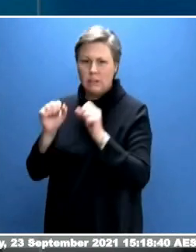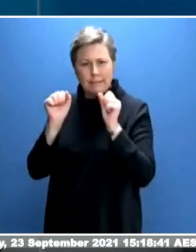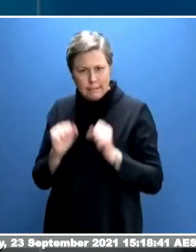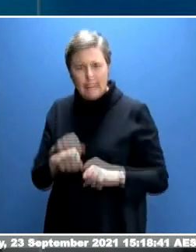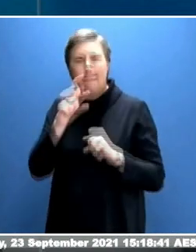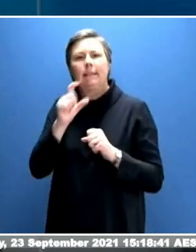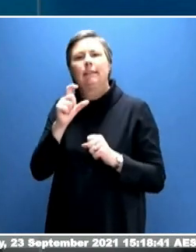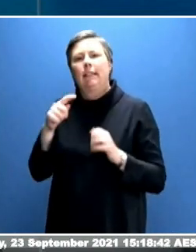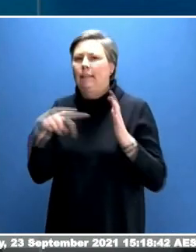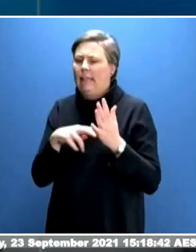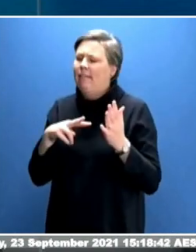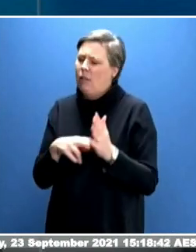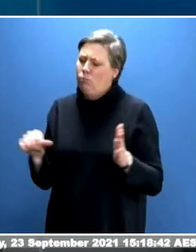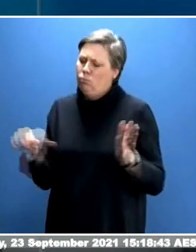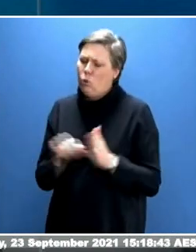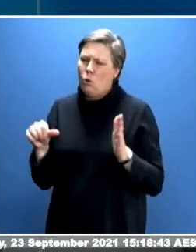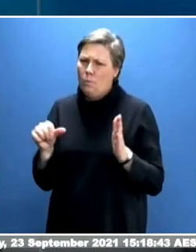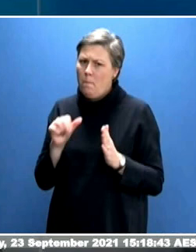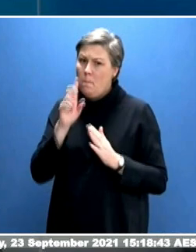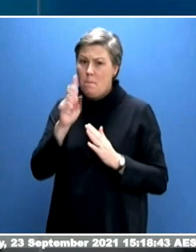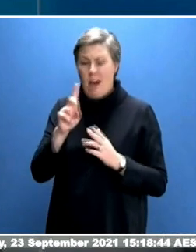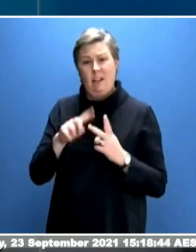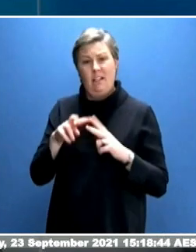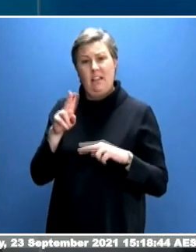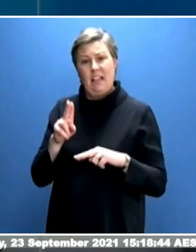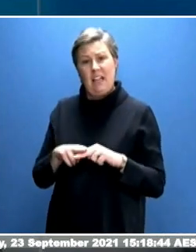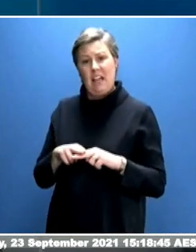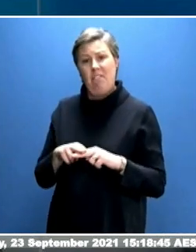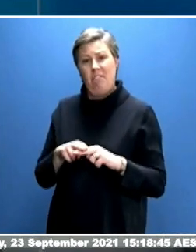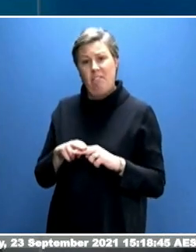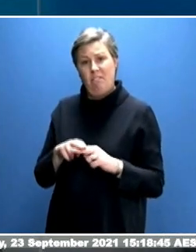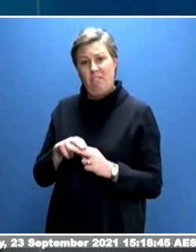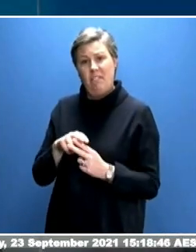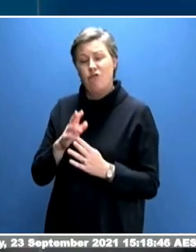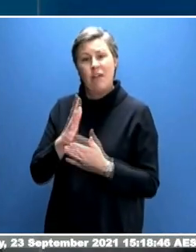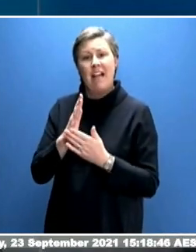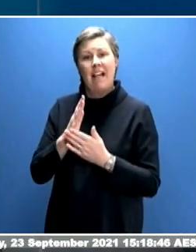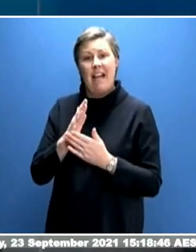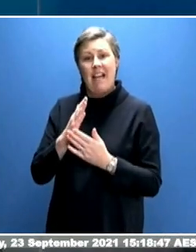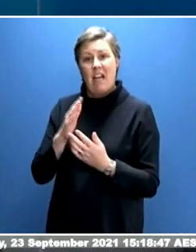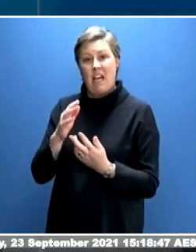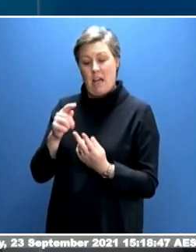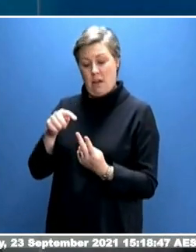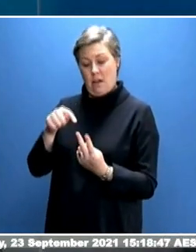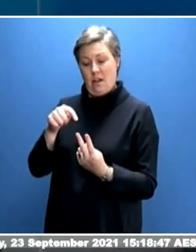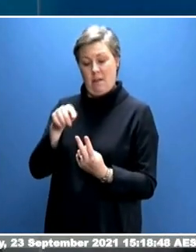However, the security aspect of it is around the individual young person, or